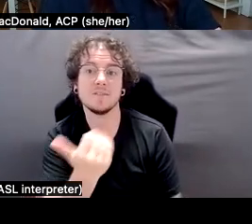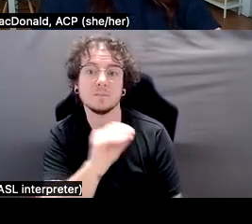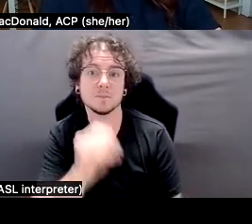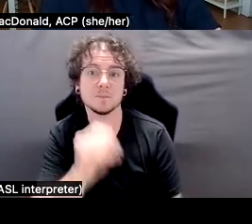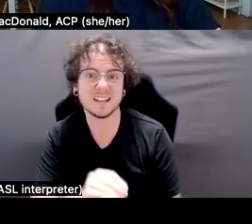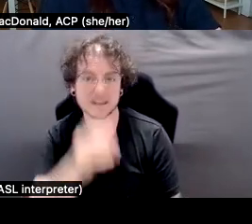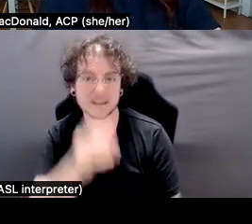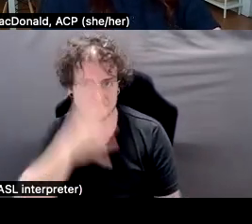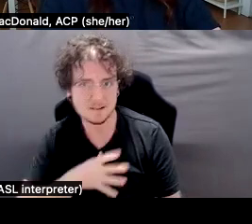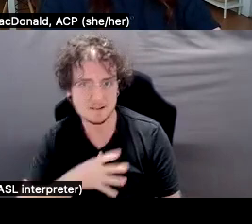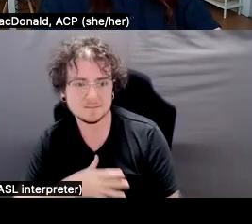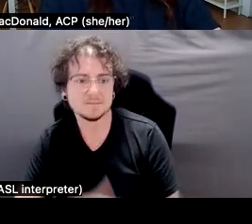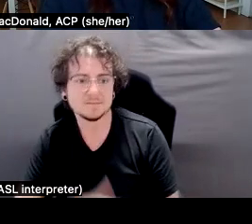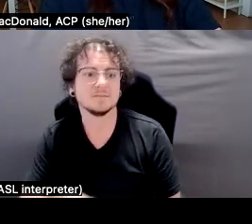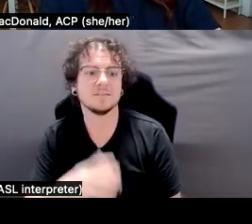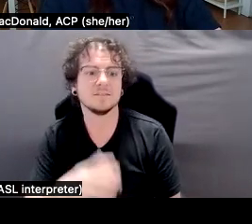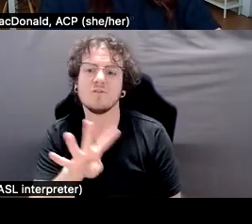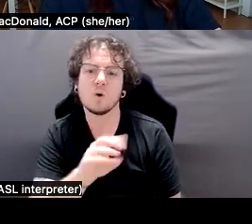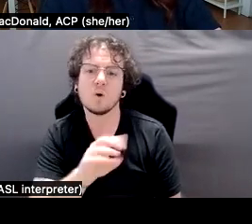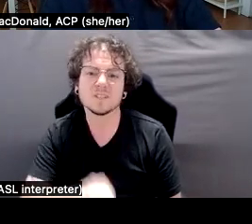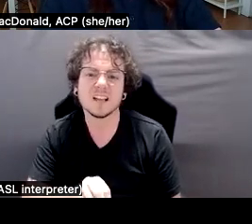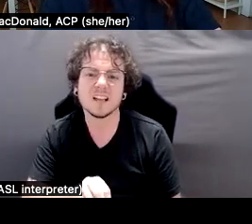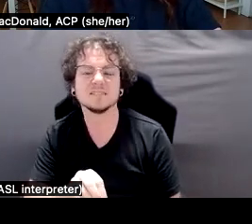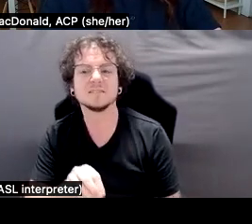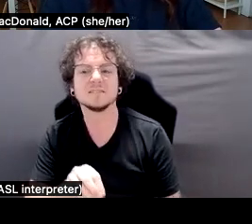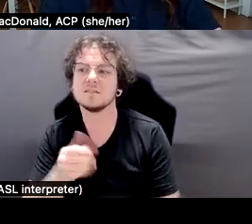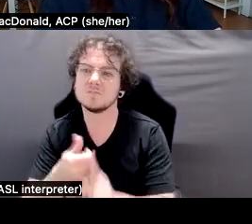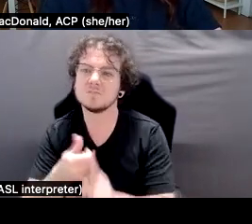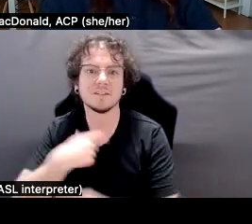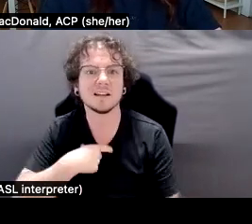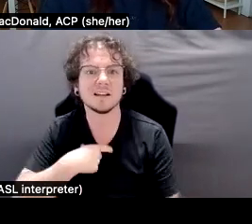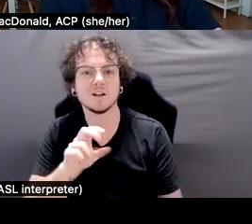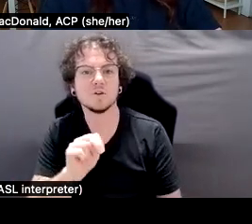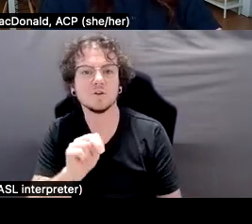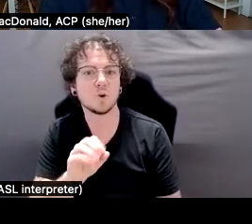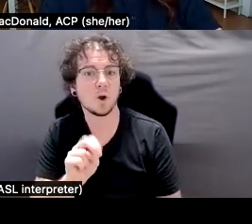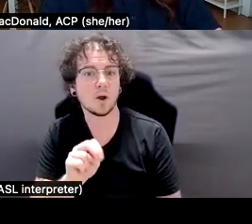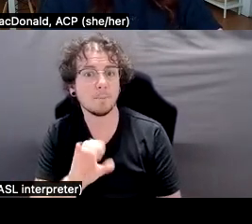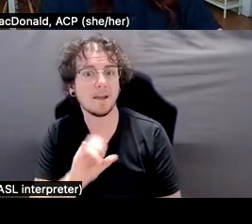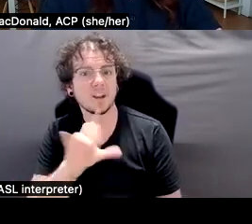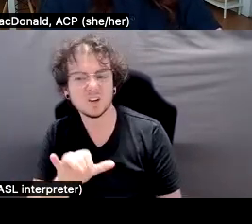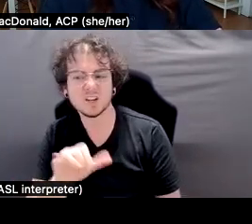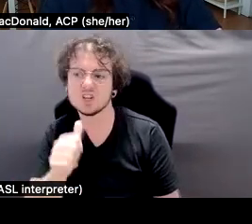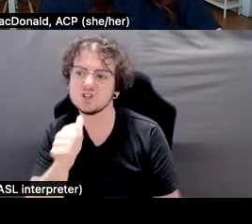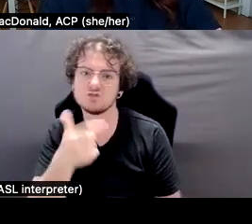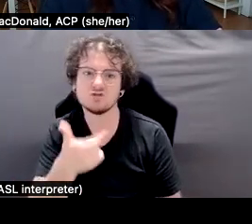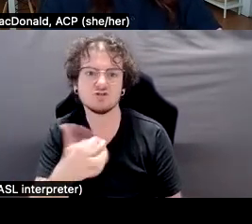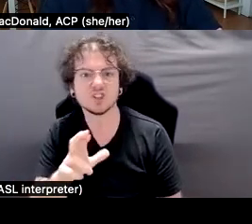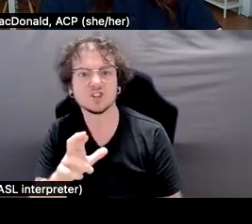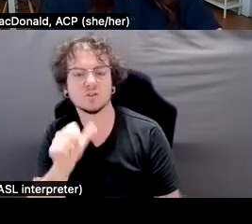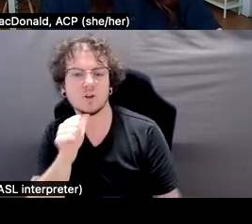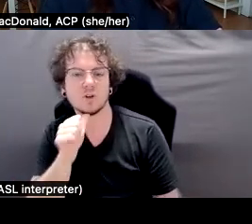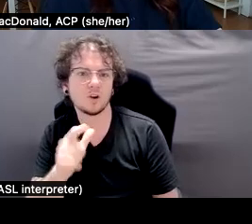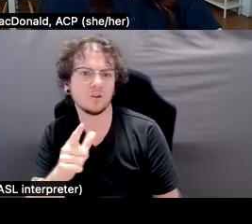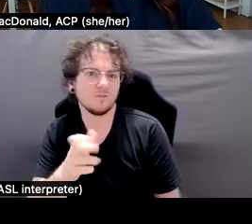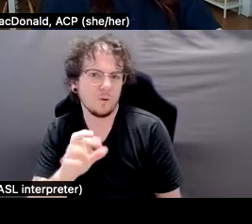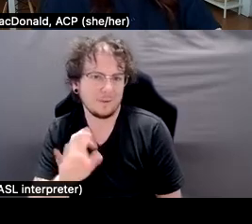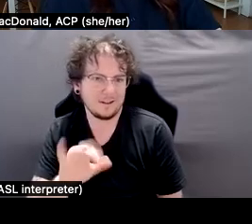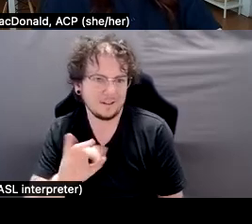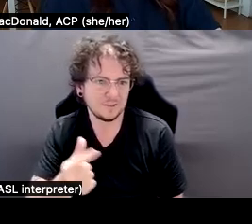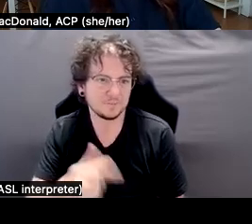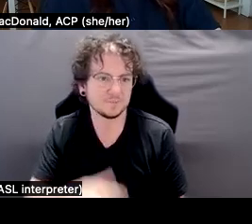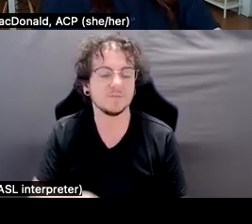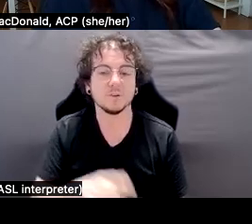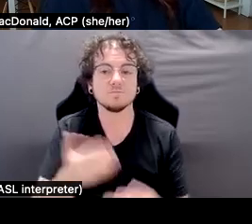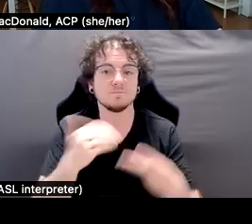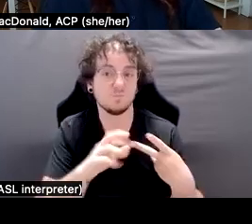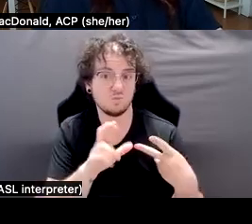as non-binary or gender non-conforming. For race, we had 79% identifying as white in 2024,